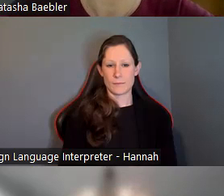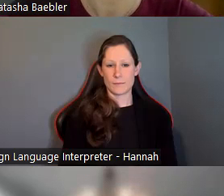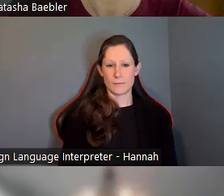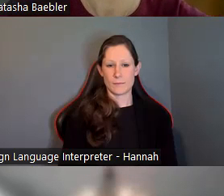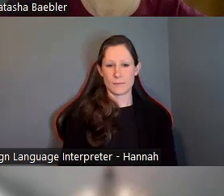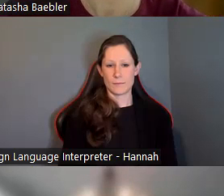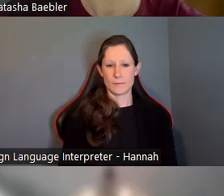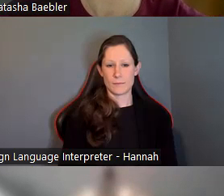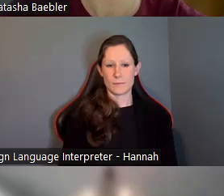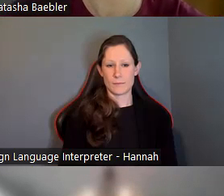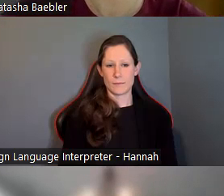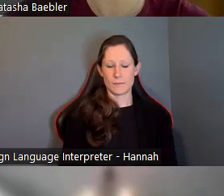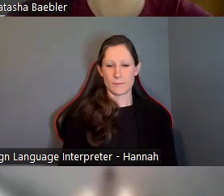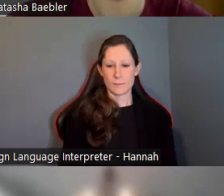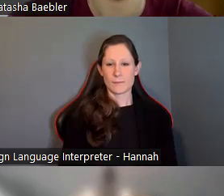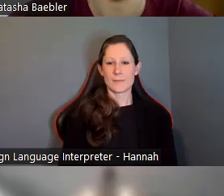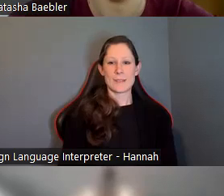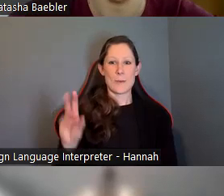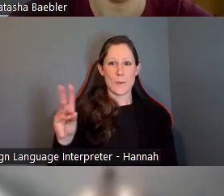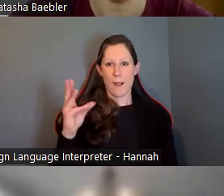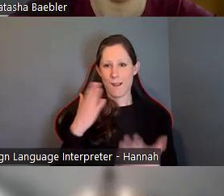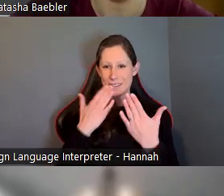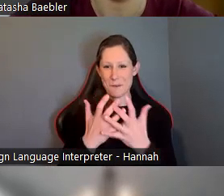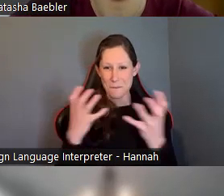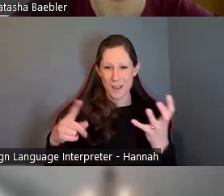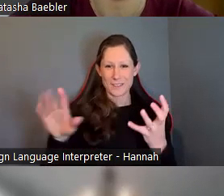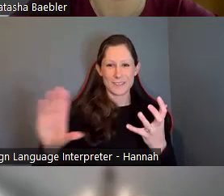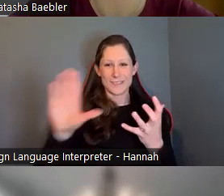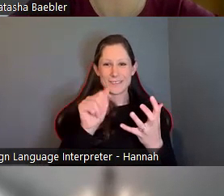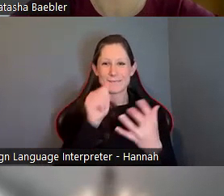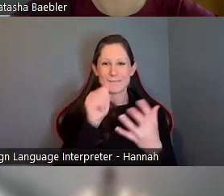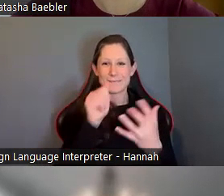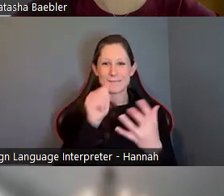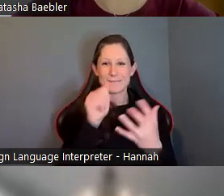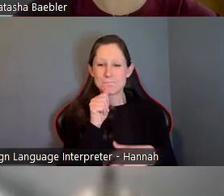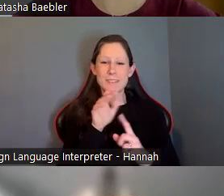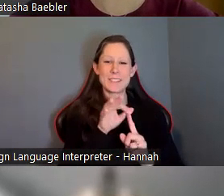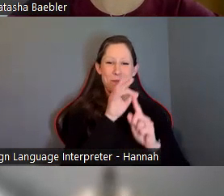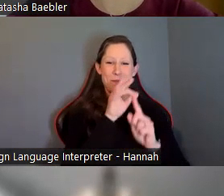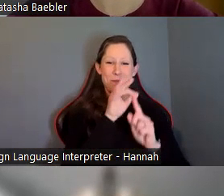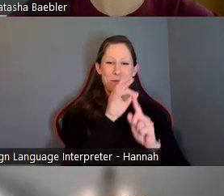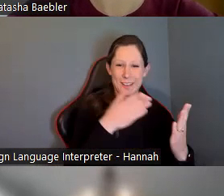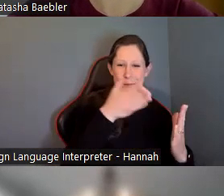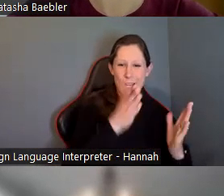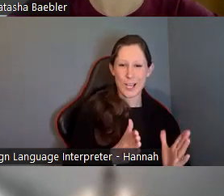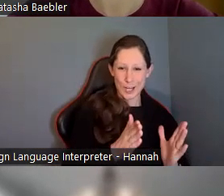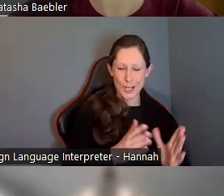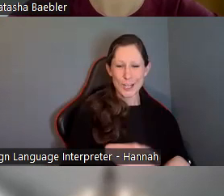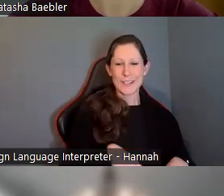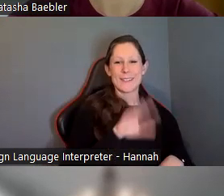Natalie: Thank you for bearing with us. Thank you to Natasha and the